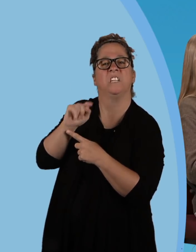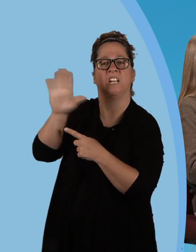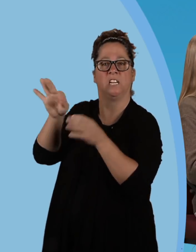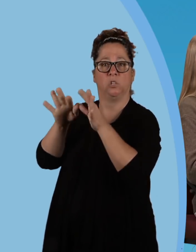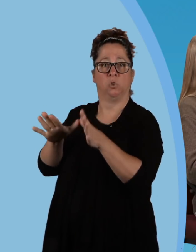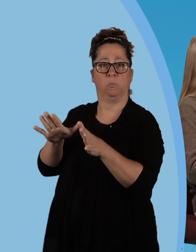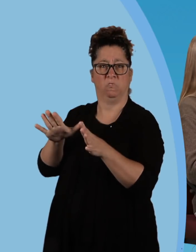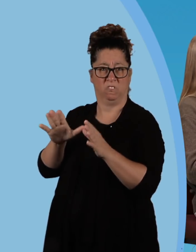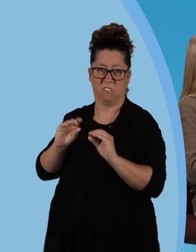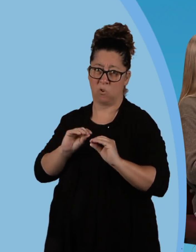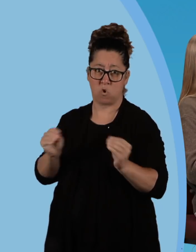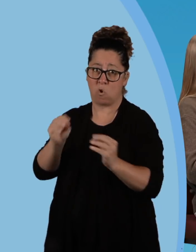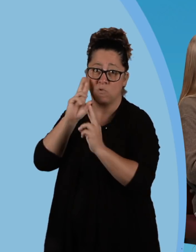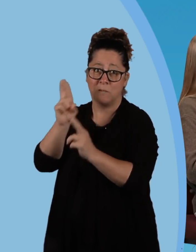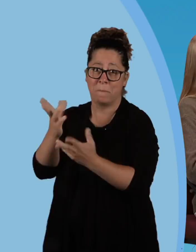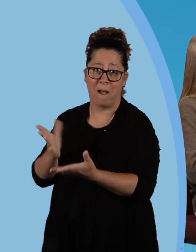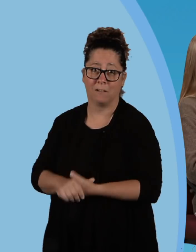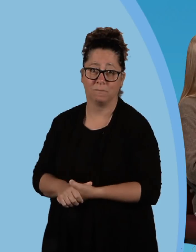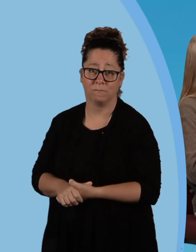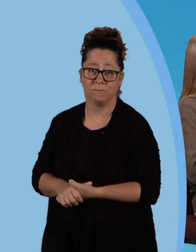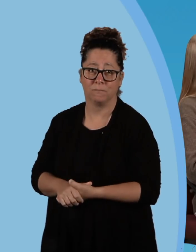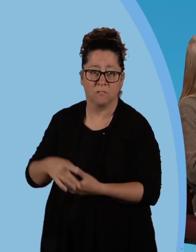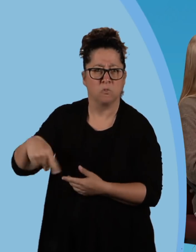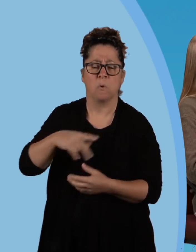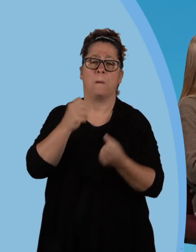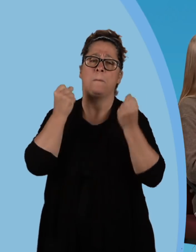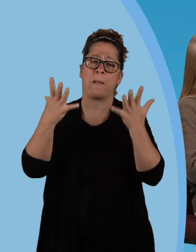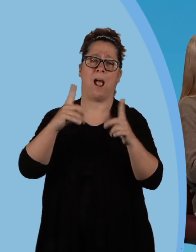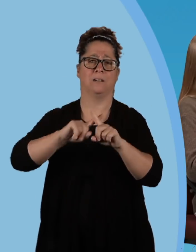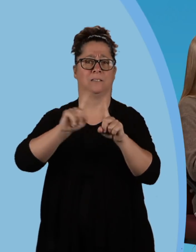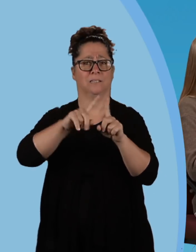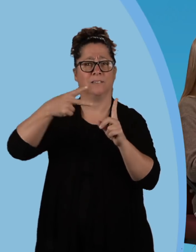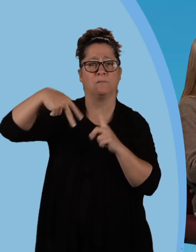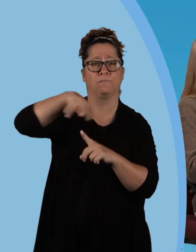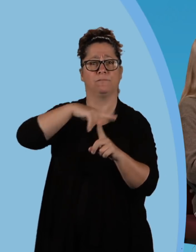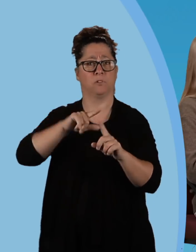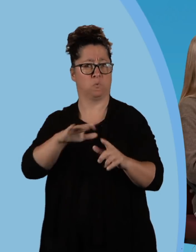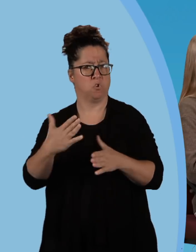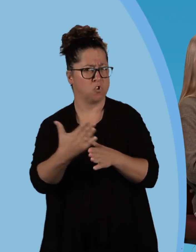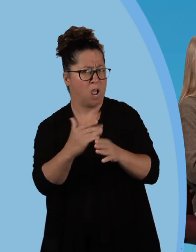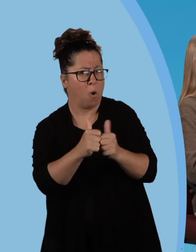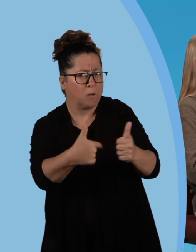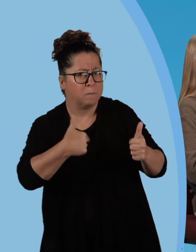has the right to treat the interpreter with disrespect. So there's many aspects of this experience